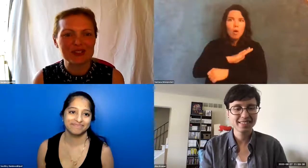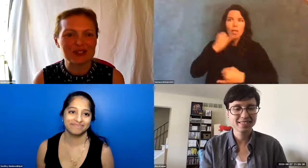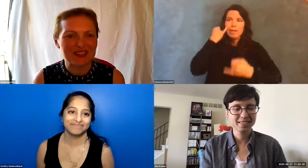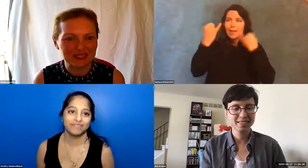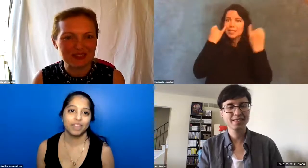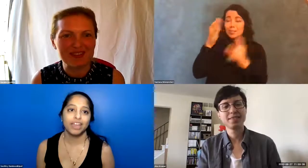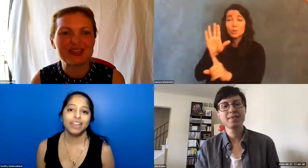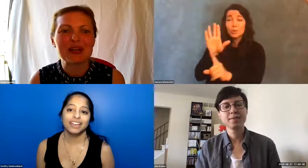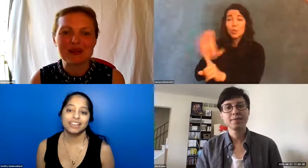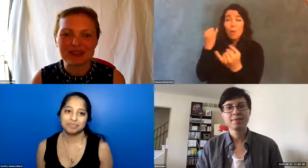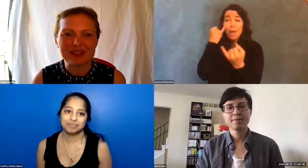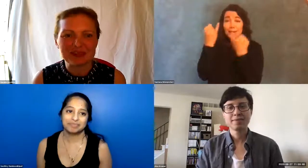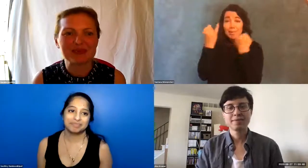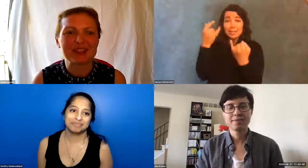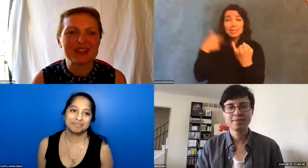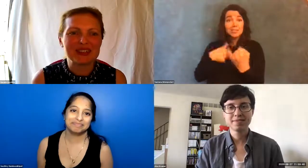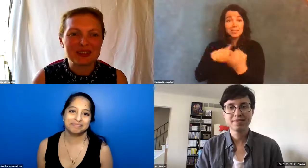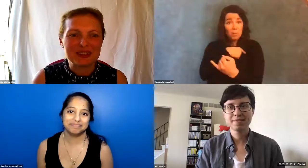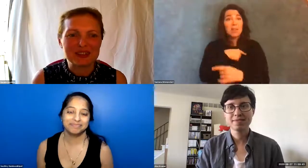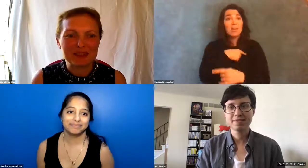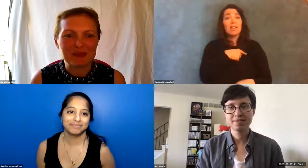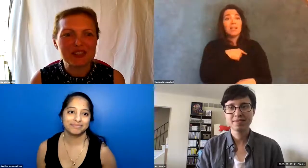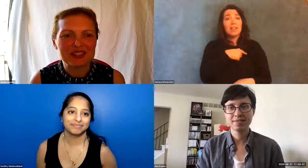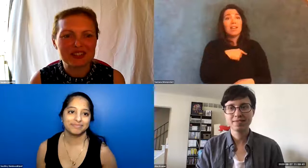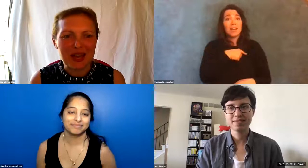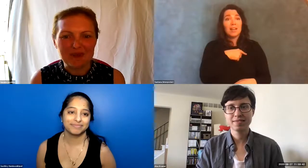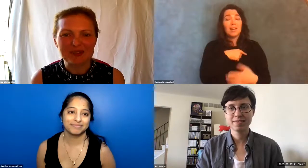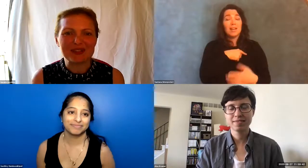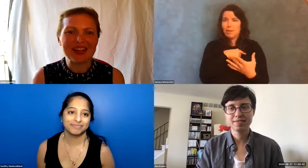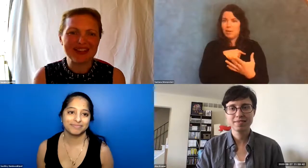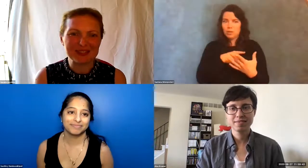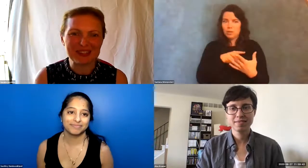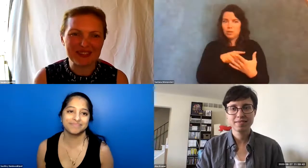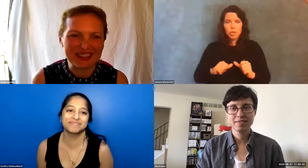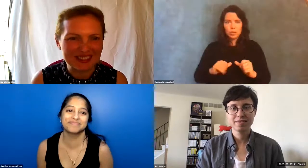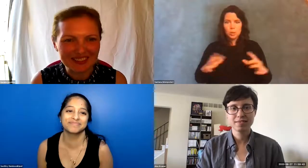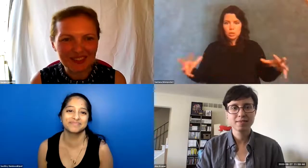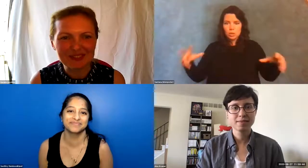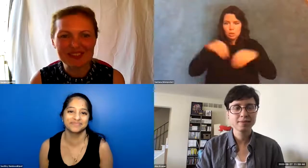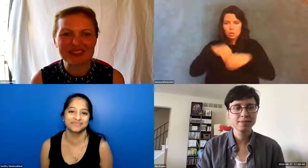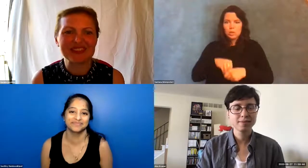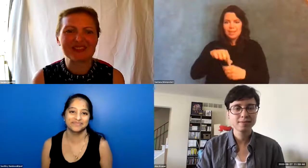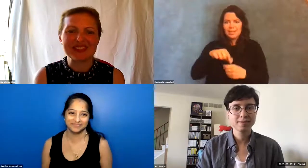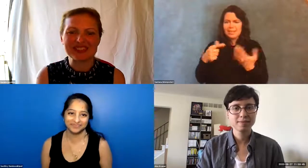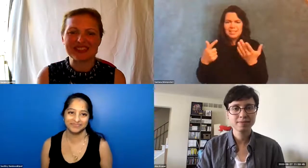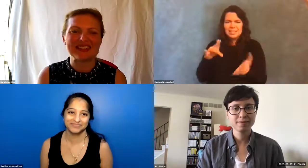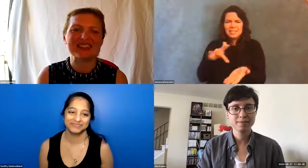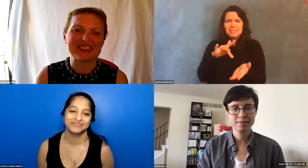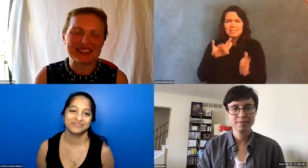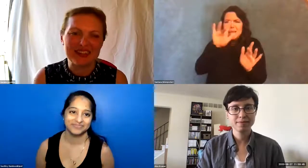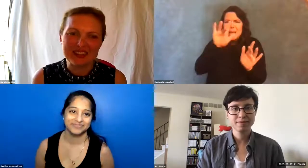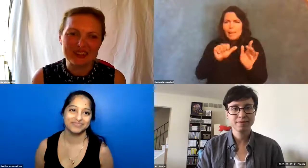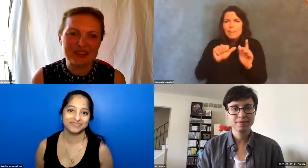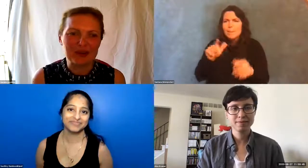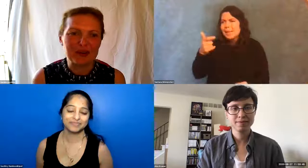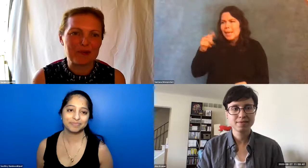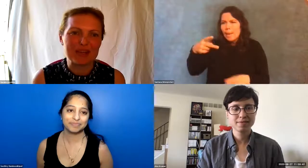we should kind of this bridge this gap between experimental and -- based studies, and so